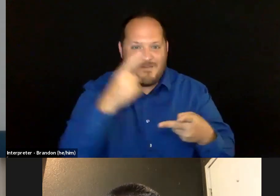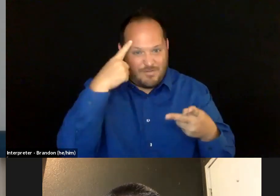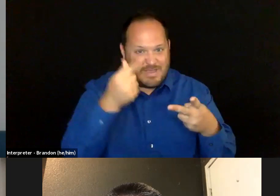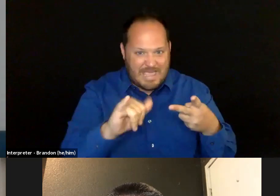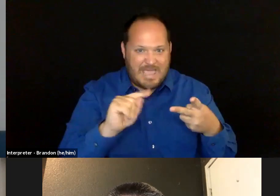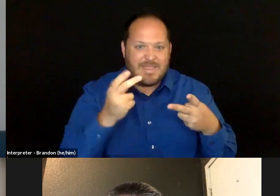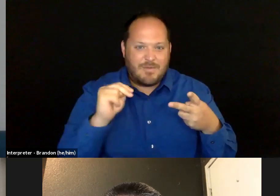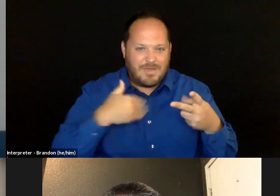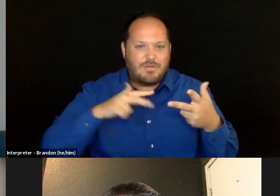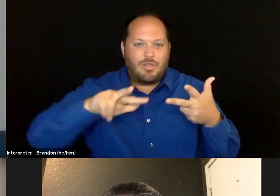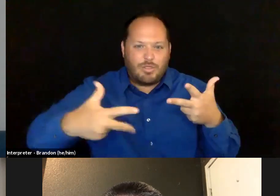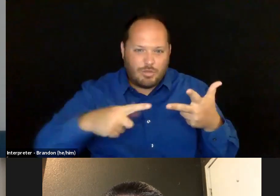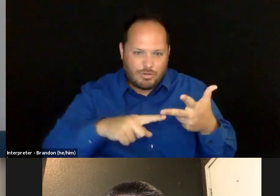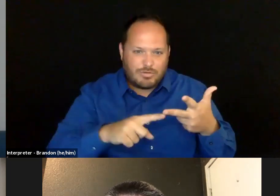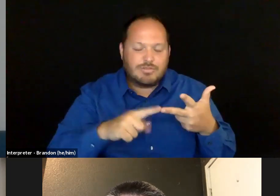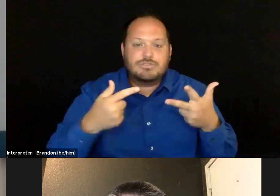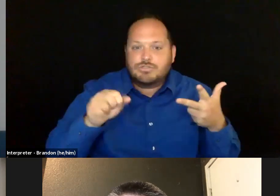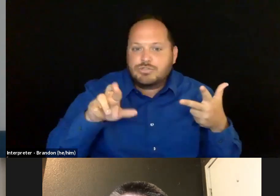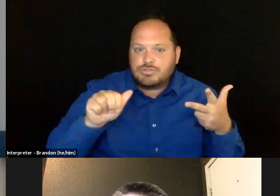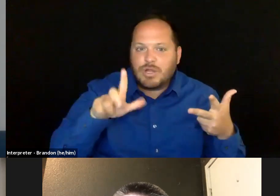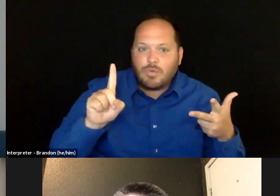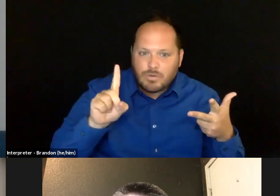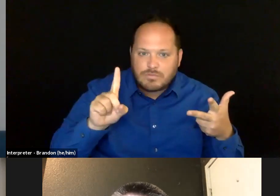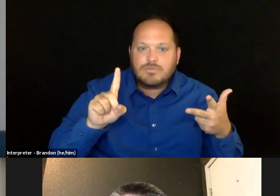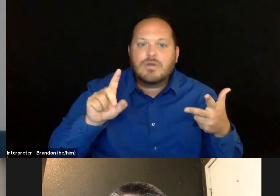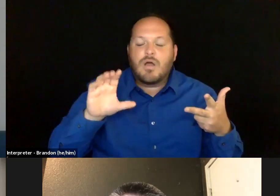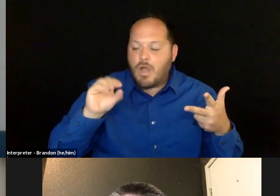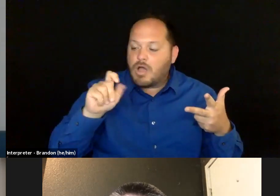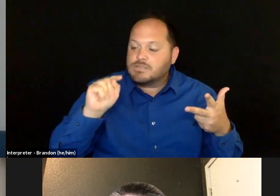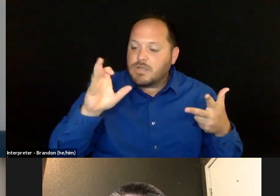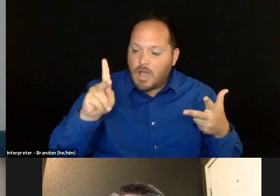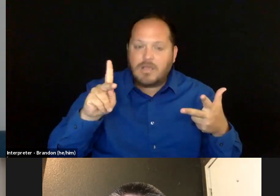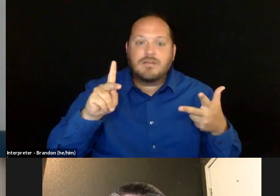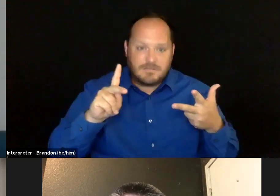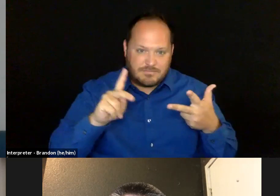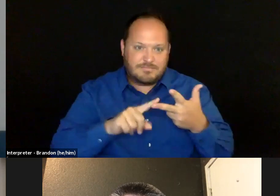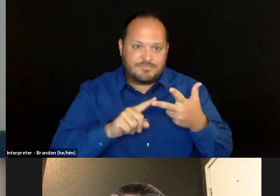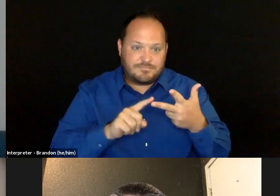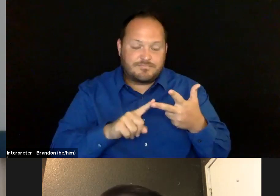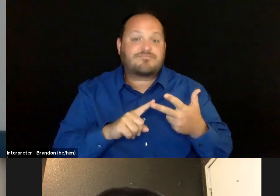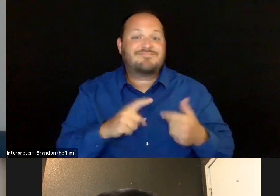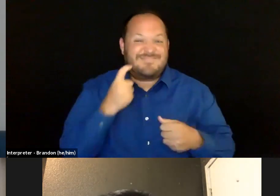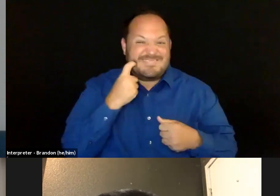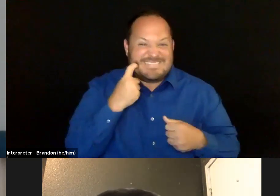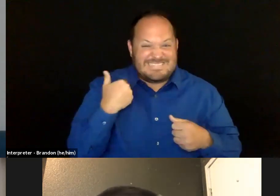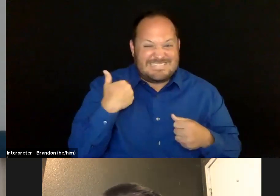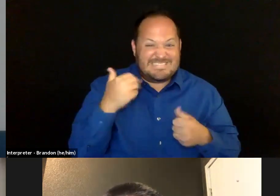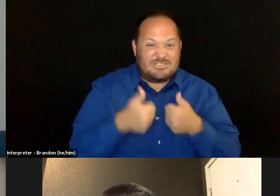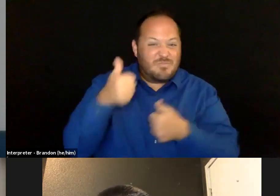And the Court's rationale directly contradicted the Trump administration's cruel attempt to take away healthcare for the